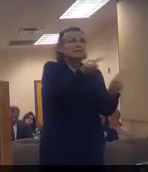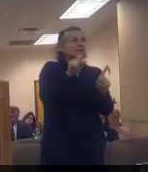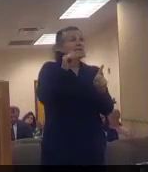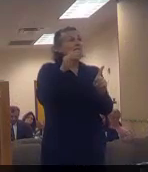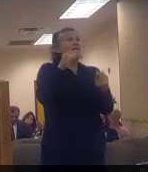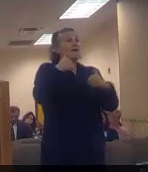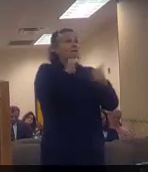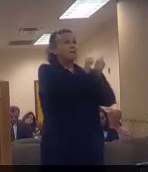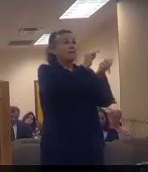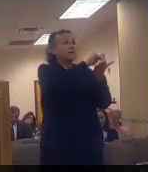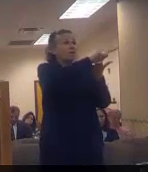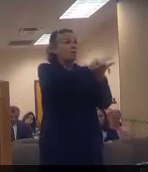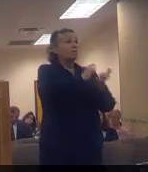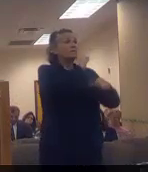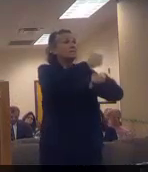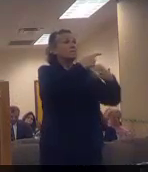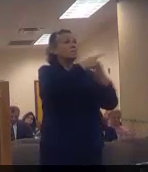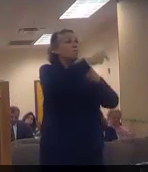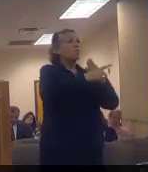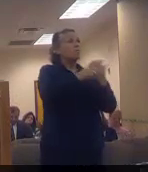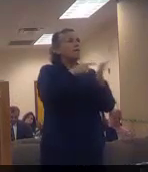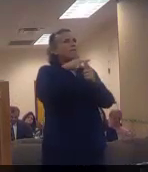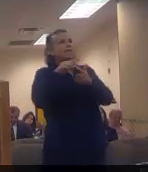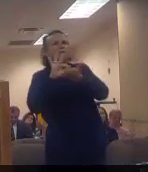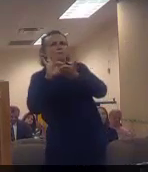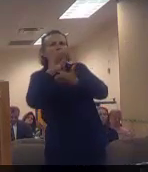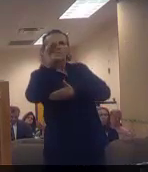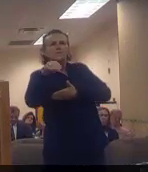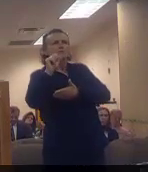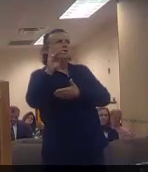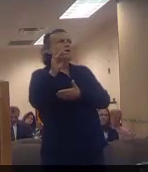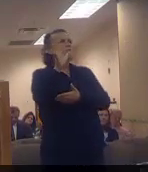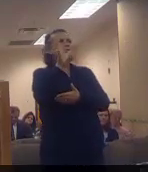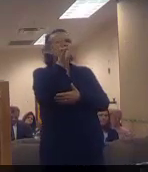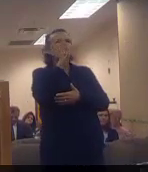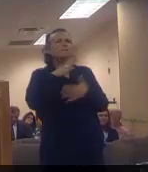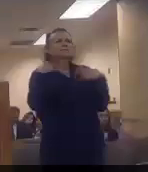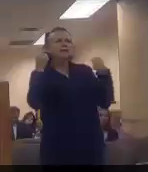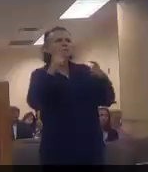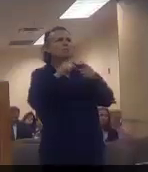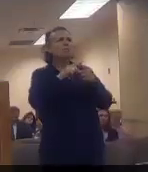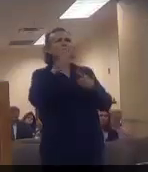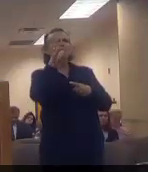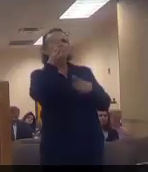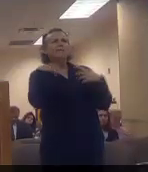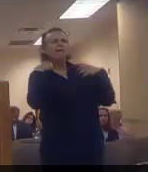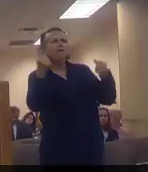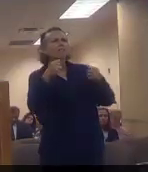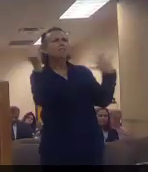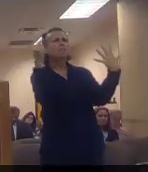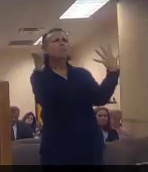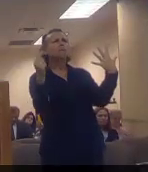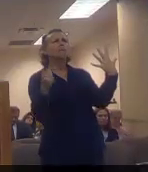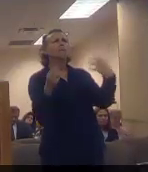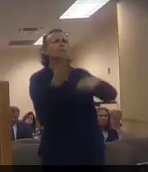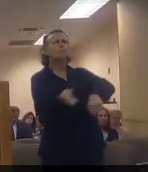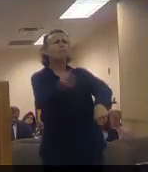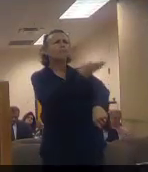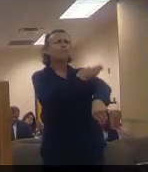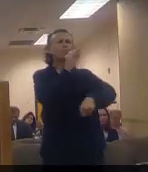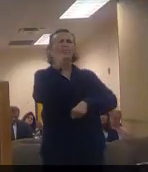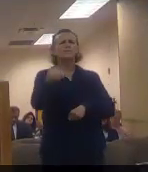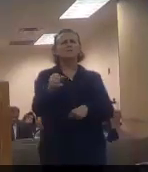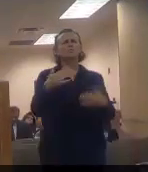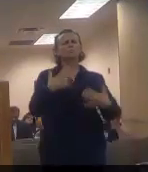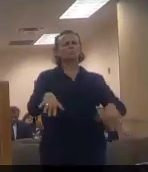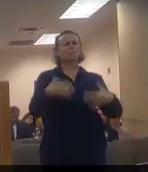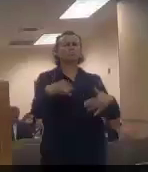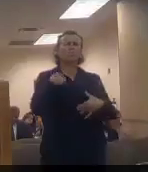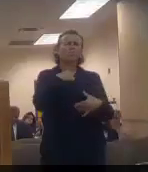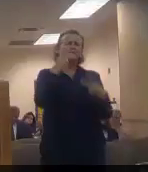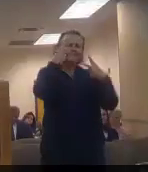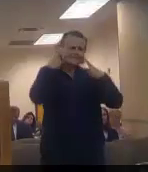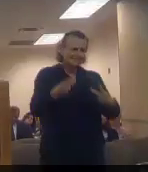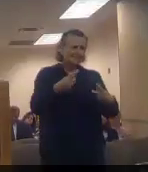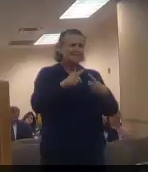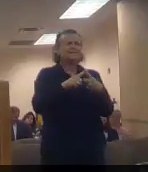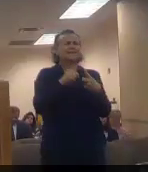Reginald Parson: health and small businesses. So we know that this program works and is going to continue to. And I appreciate the work you've done in hearing from all stakeholders to build a neutral system.